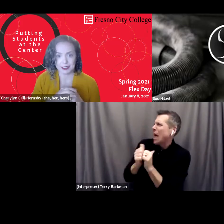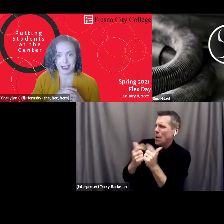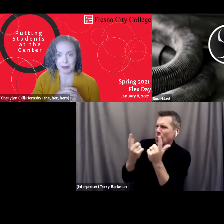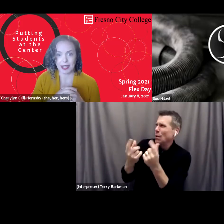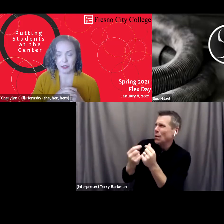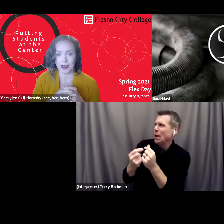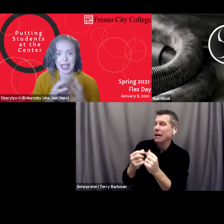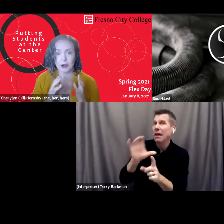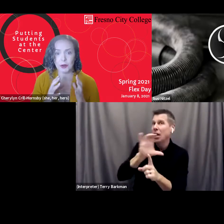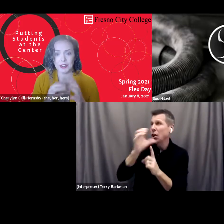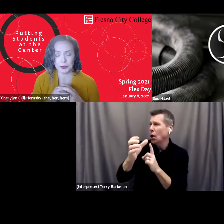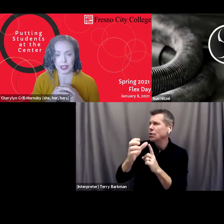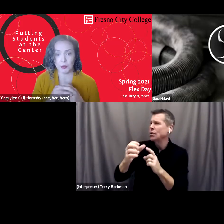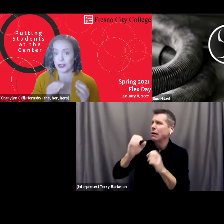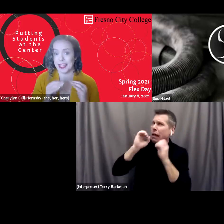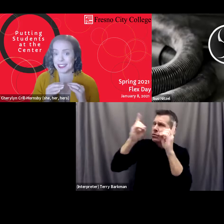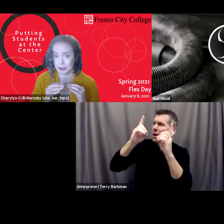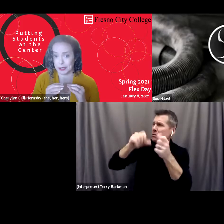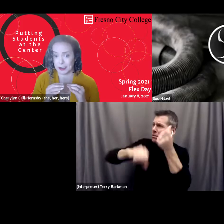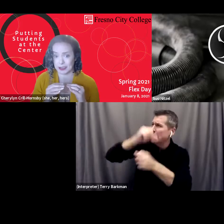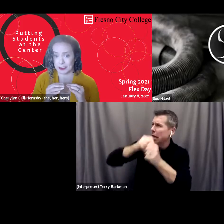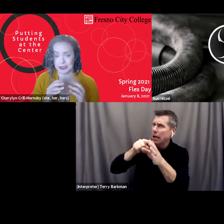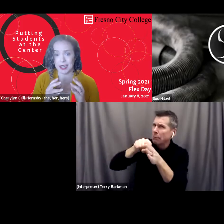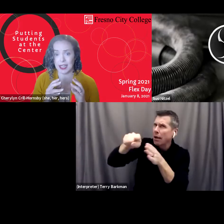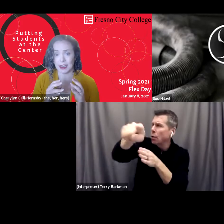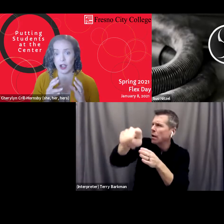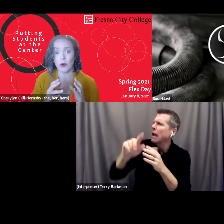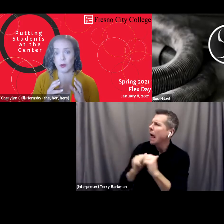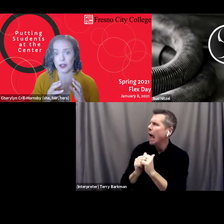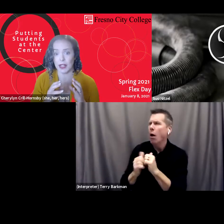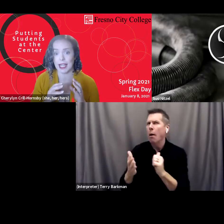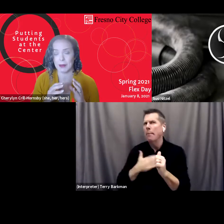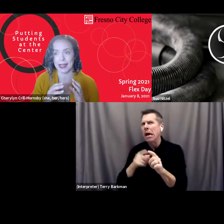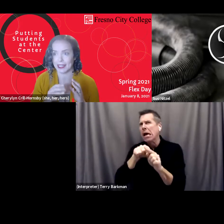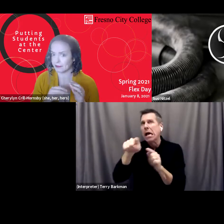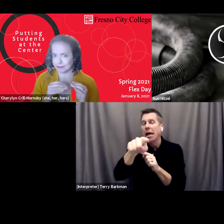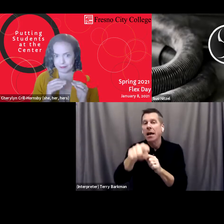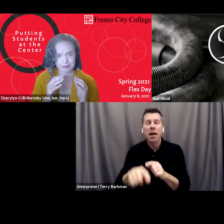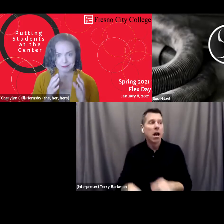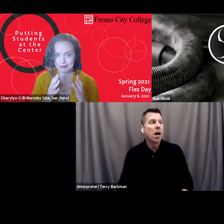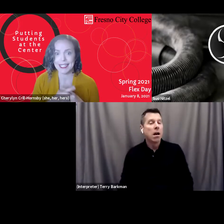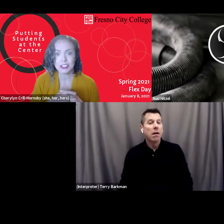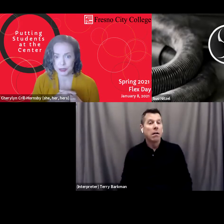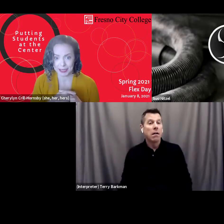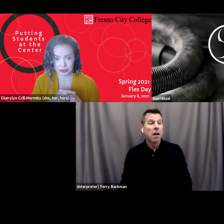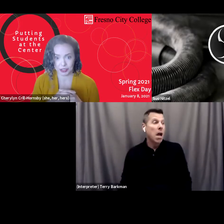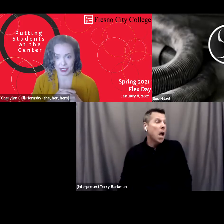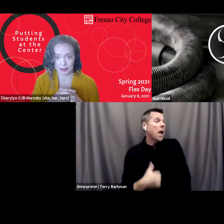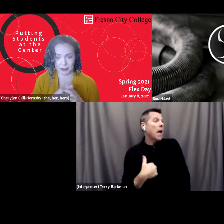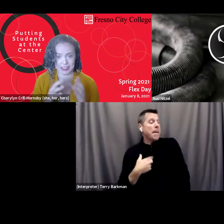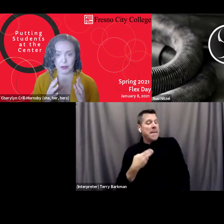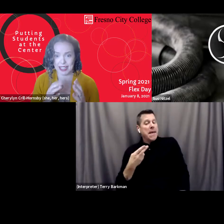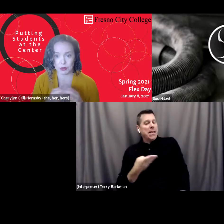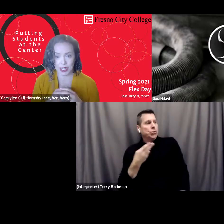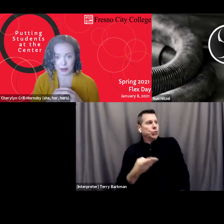society pathway How do I do that what they experience is not Oh, well, I'm a history major trying to figure this out. That's why